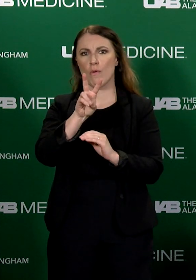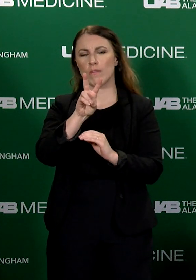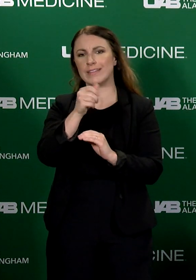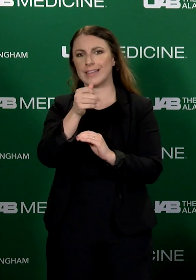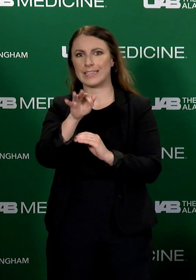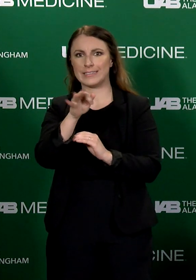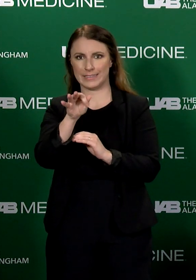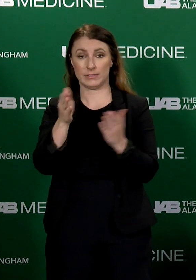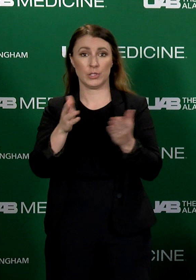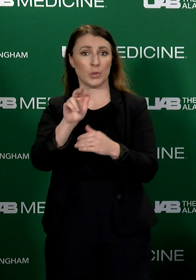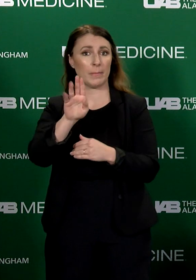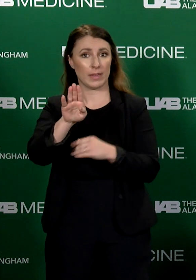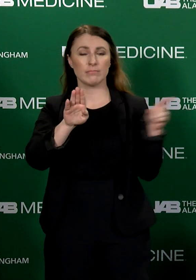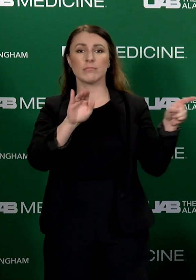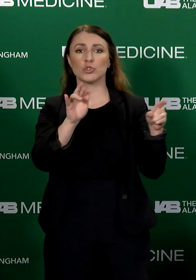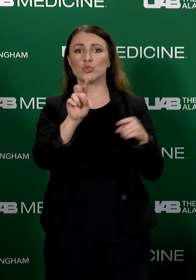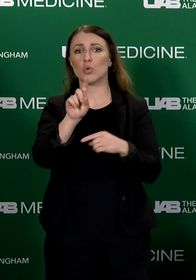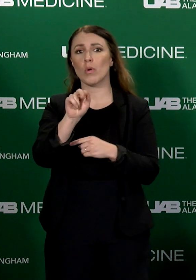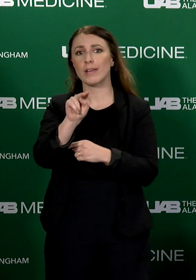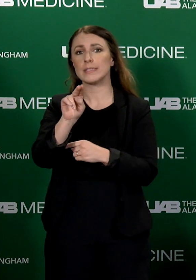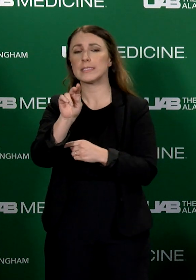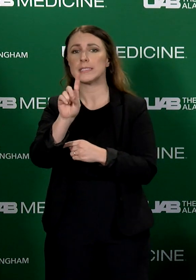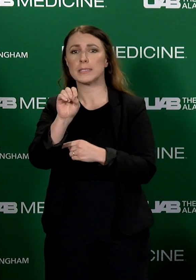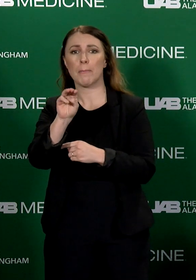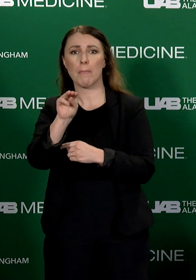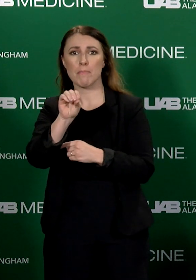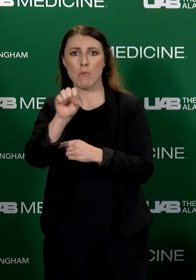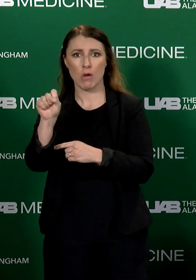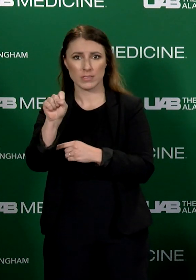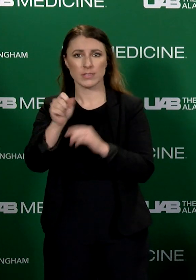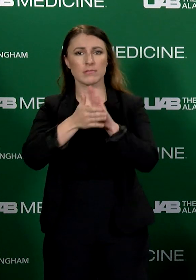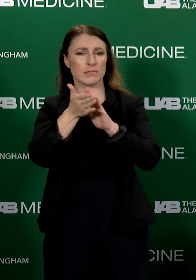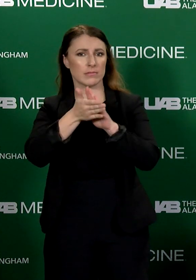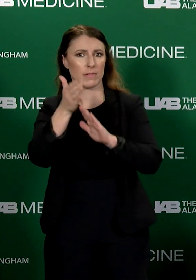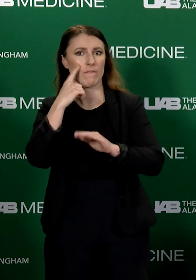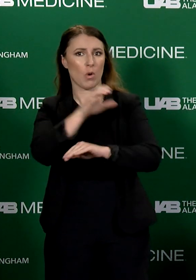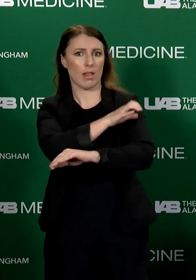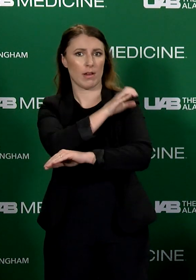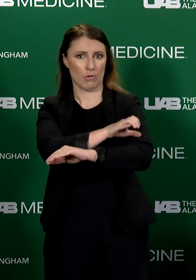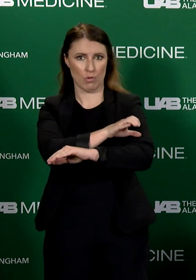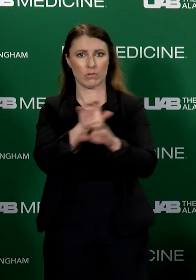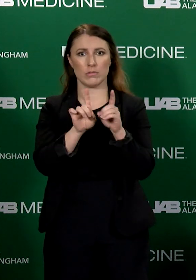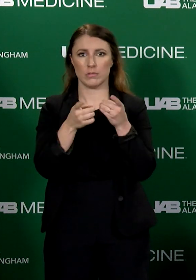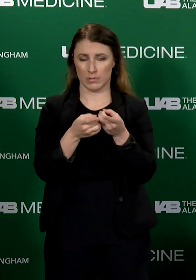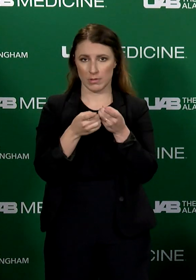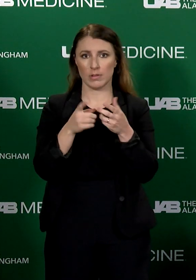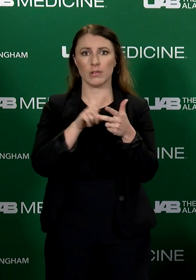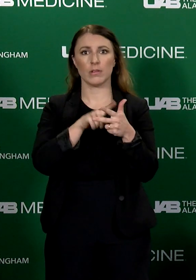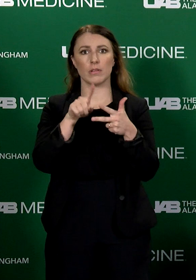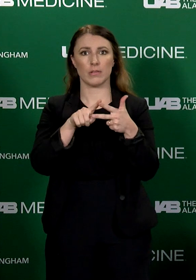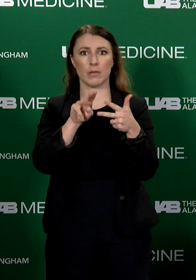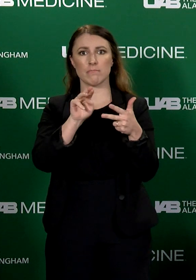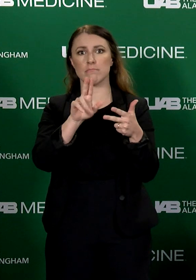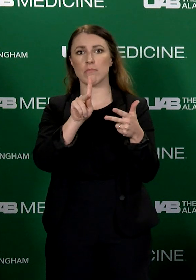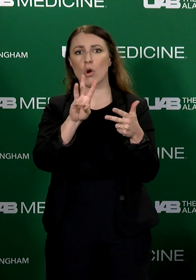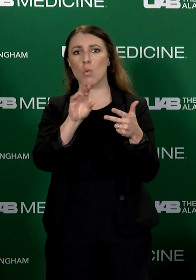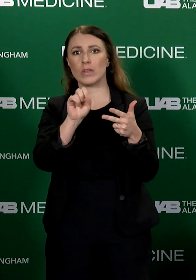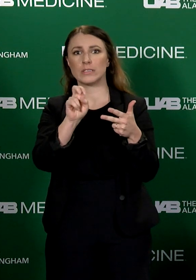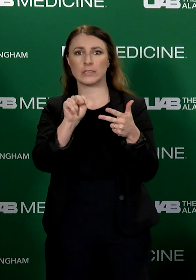demoss he's the vice president of clinical operations at UAB medicine then we'll have mark Wilson who's the Jefferson County Health Officer and then